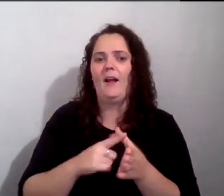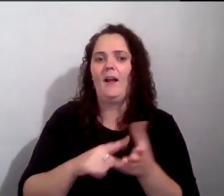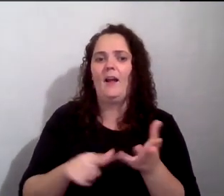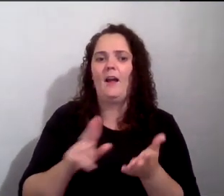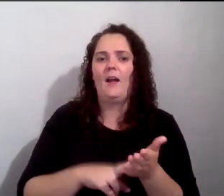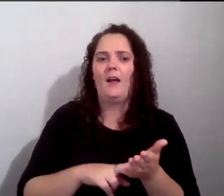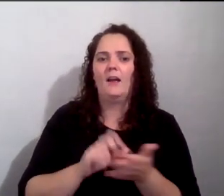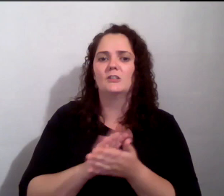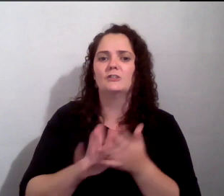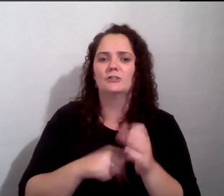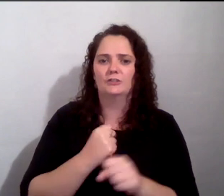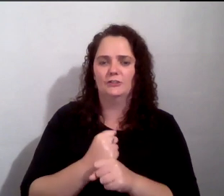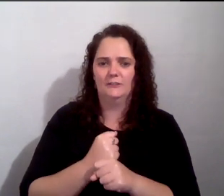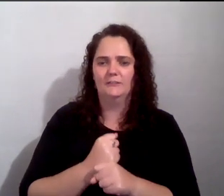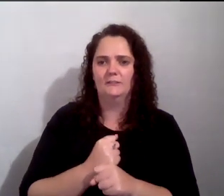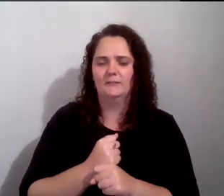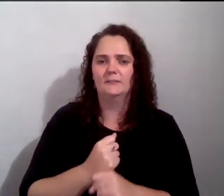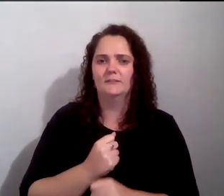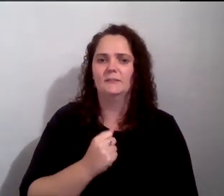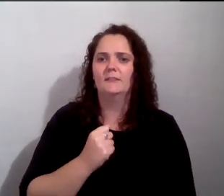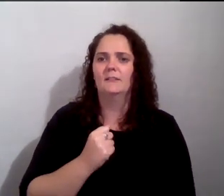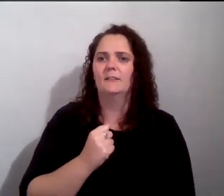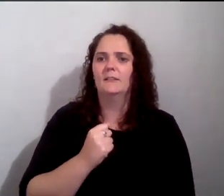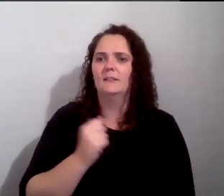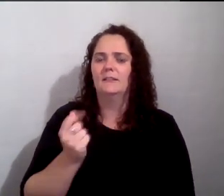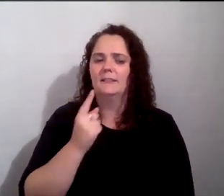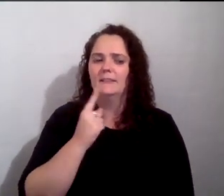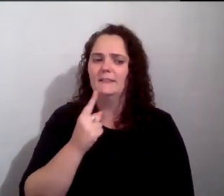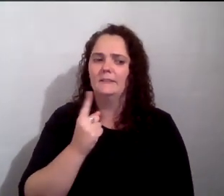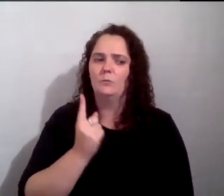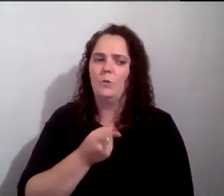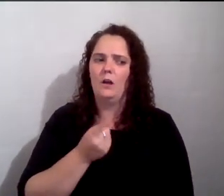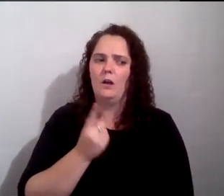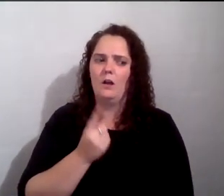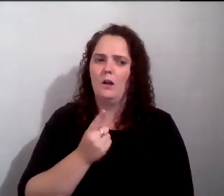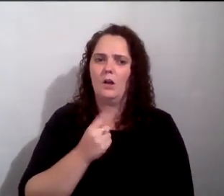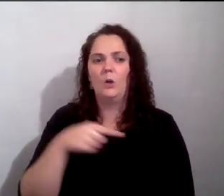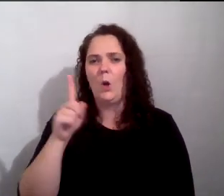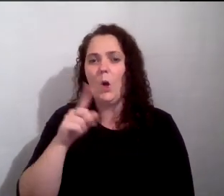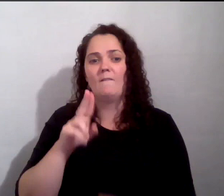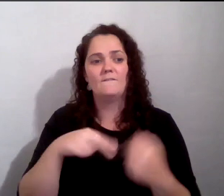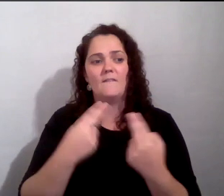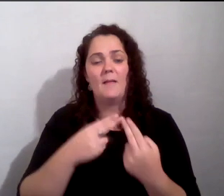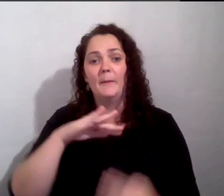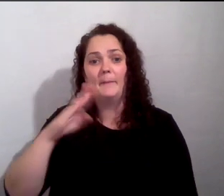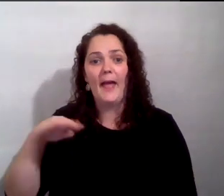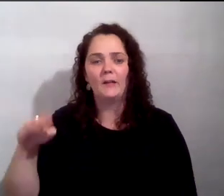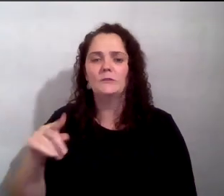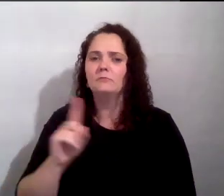children to the mountains and he took his family kite flying and so escaped a massacre that had happened and befell